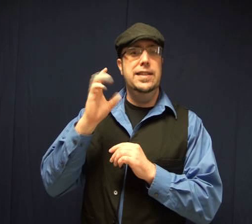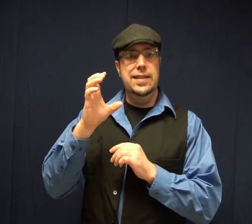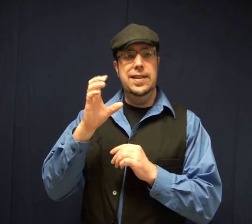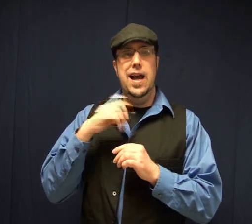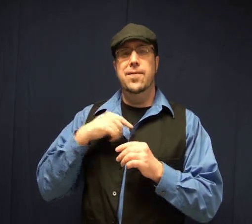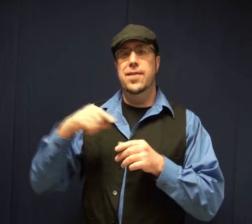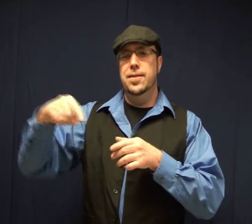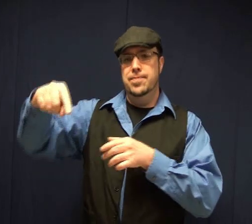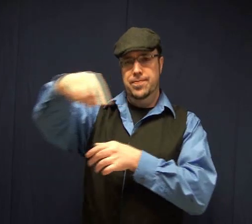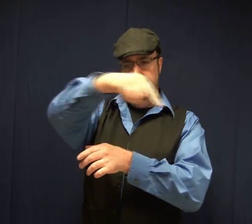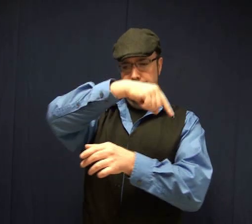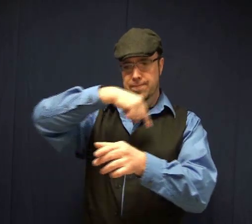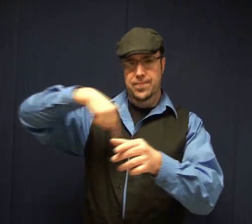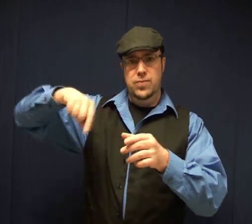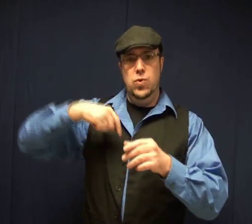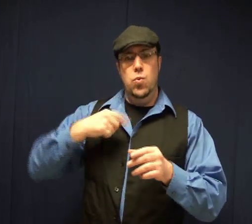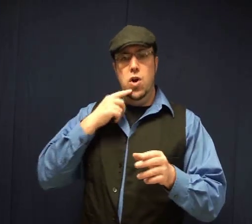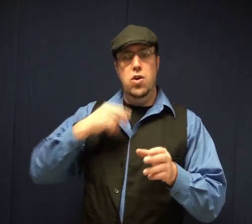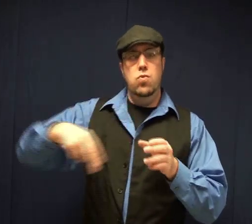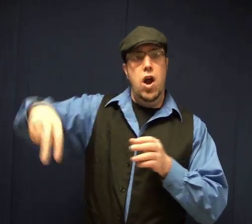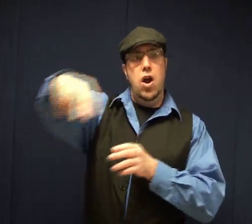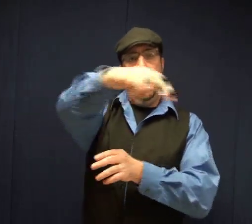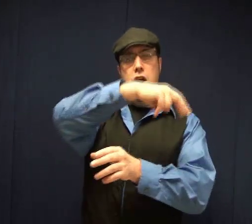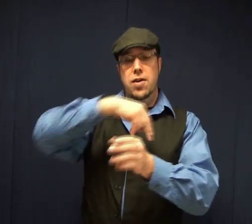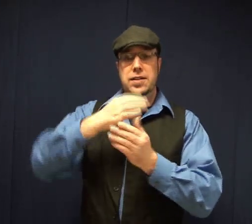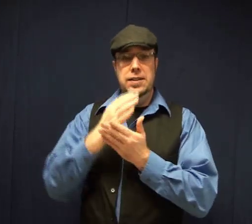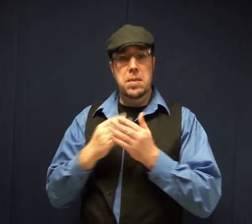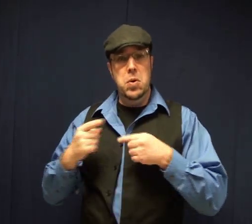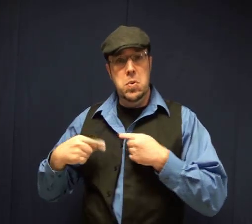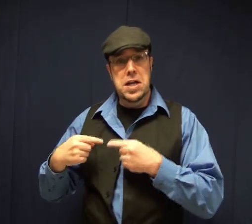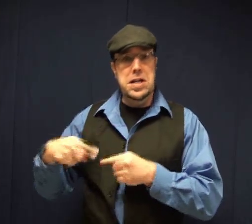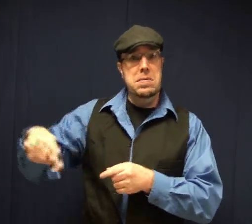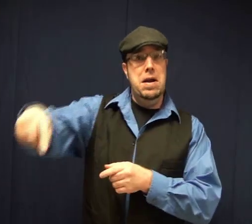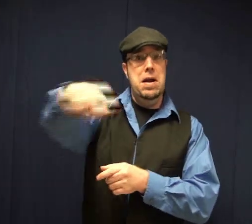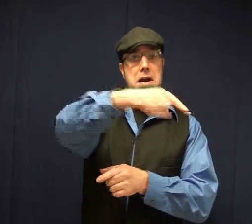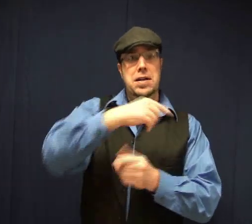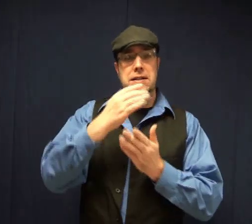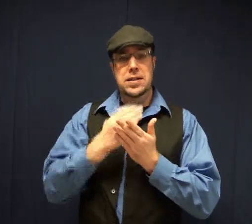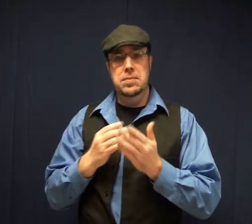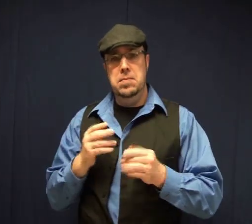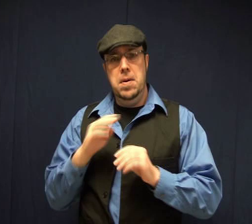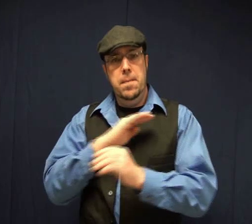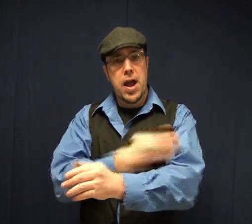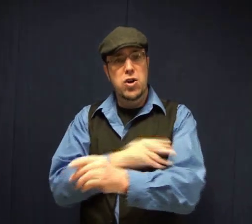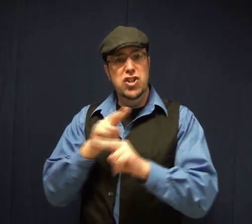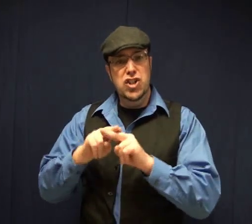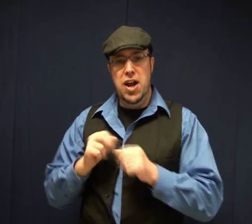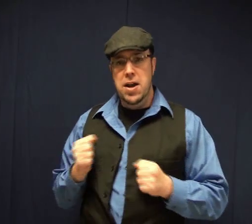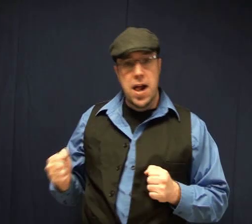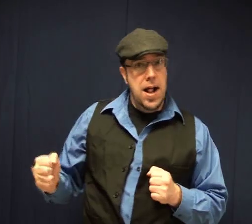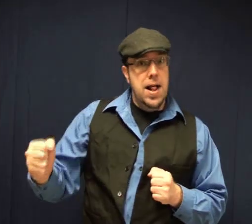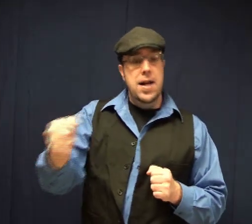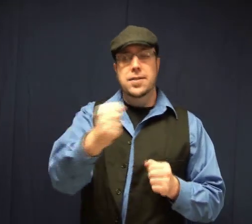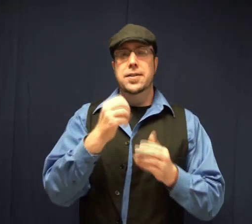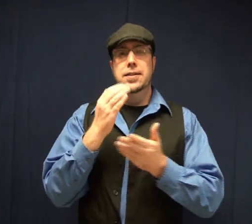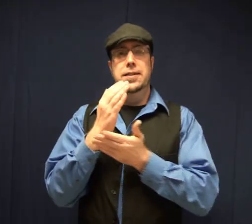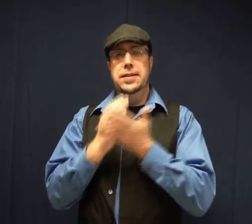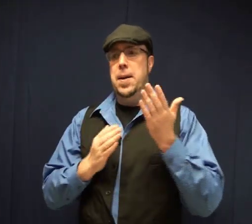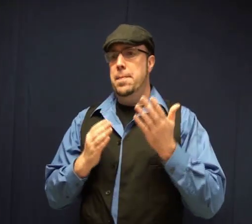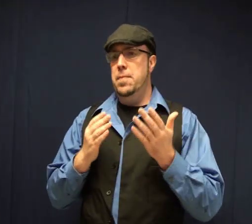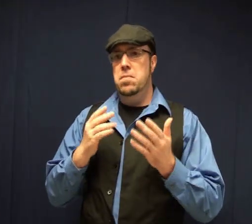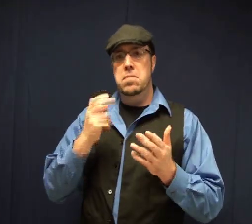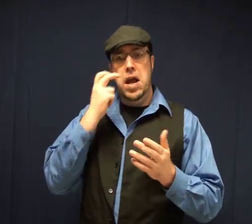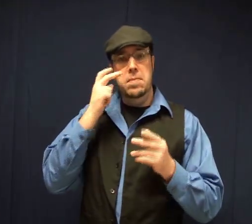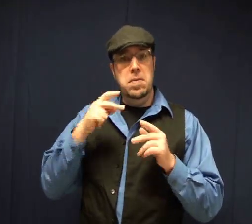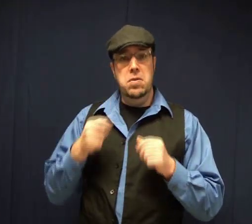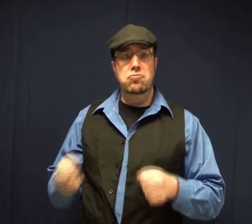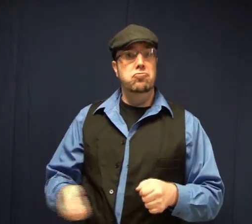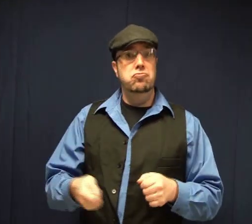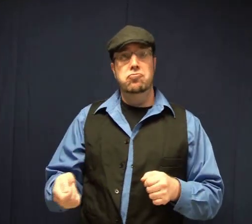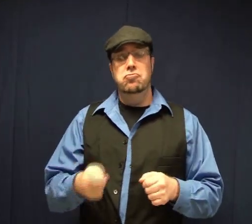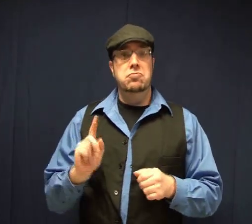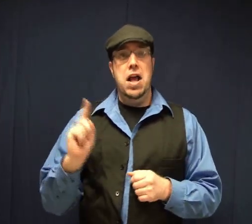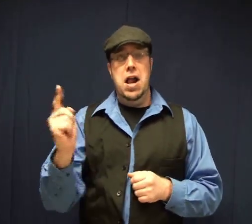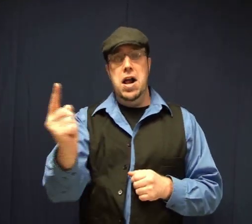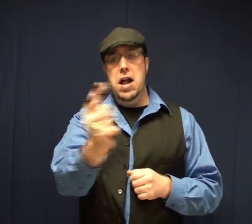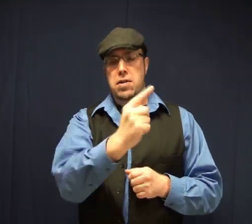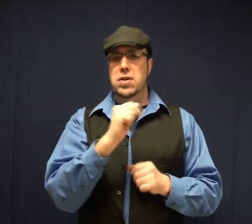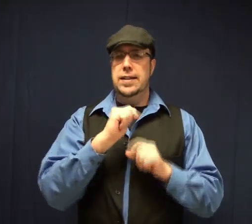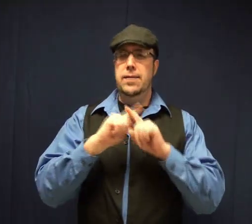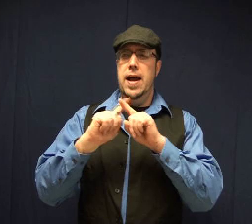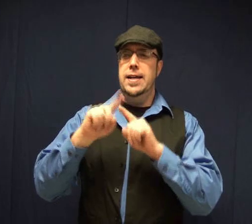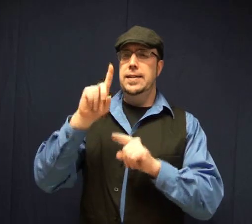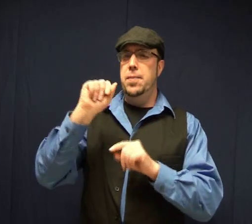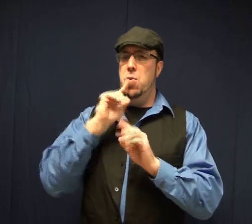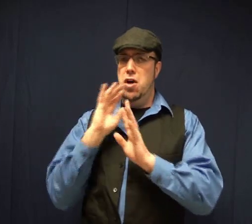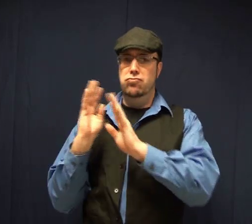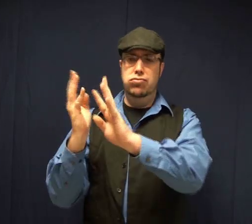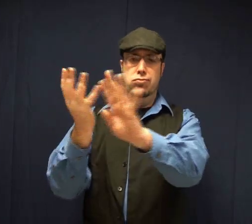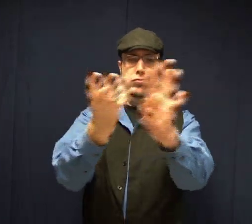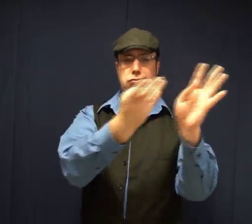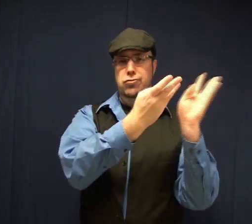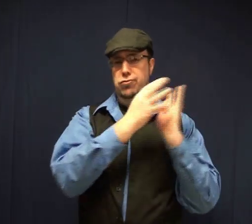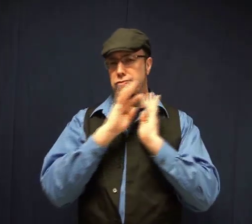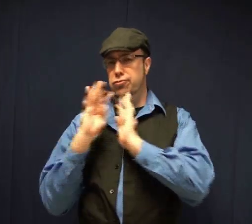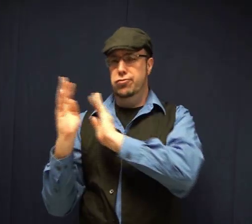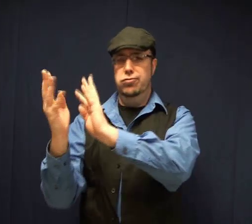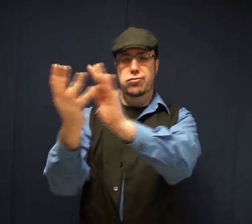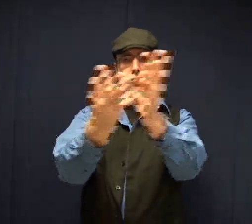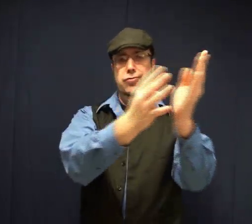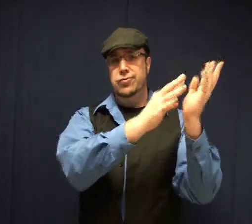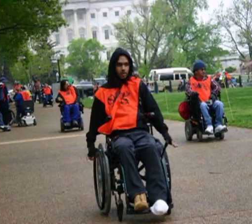They have a huge circle area where some wheel chair, powerchair, blind and other disability individuals will go around.